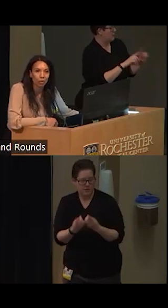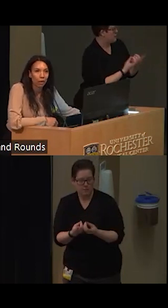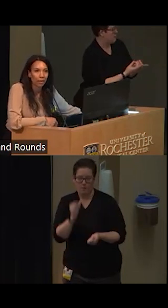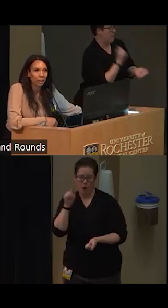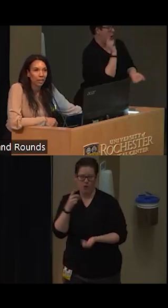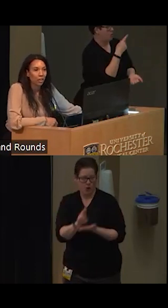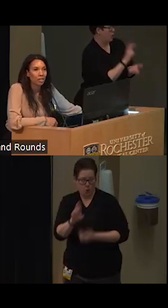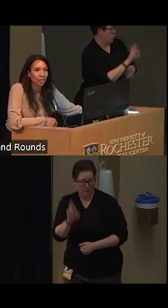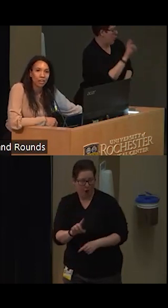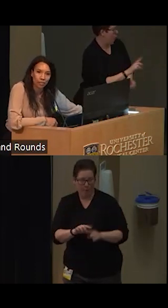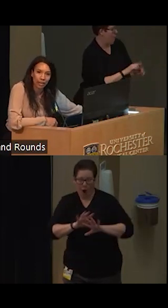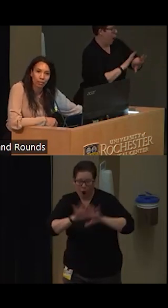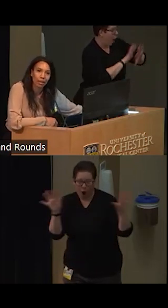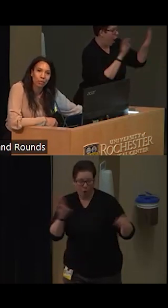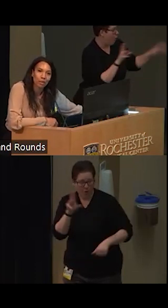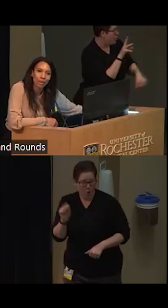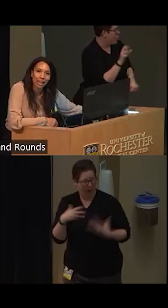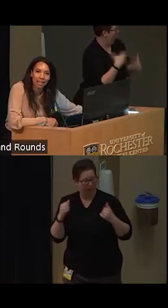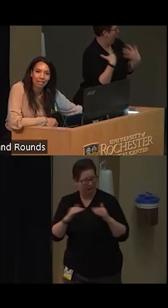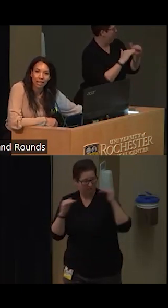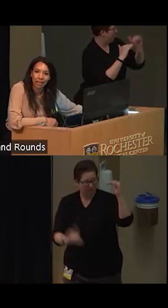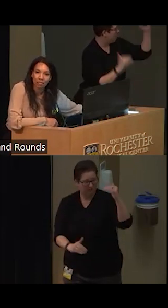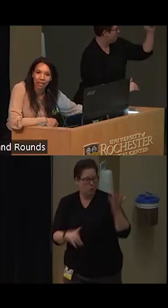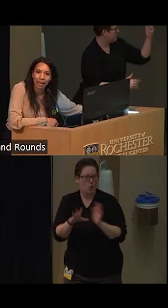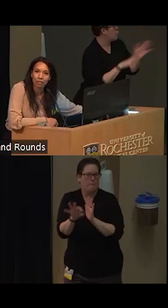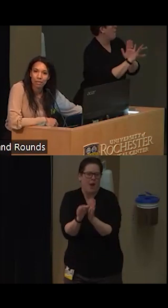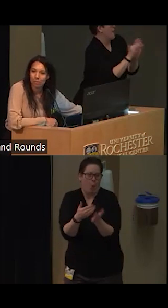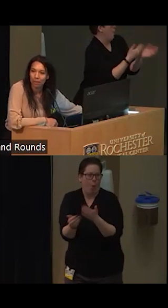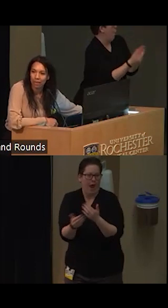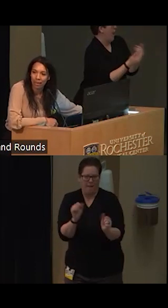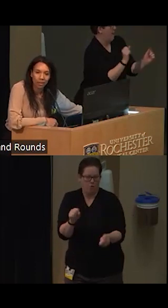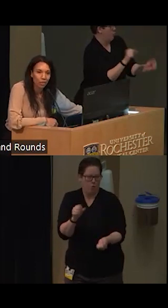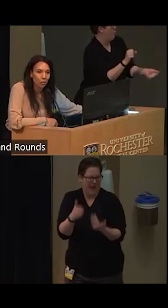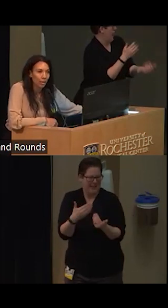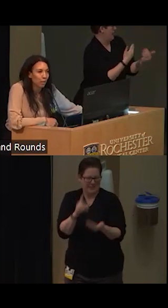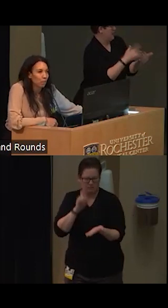whole but across the country right we could pick anything and find a health disparity we can pick